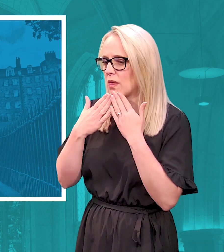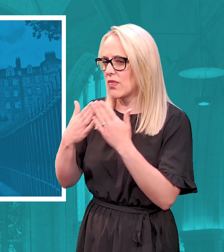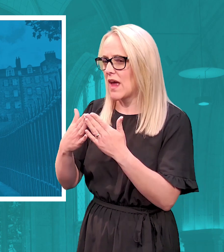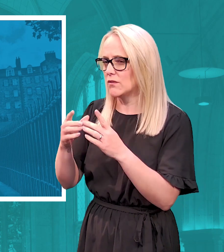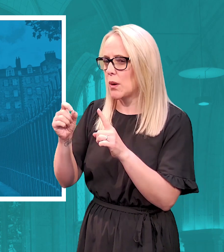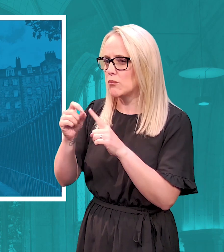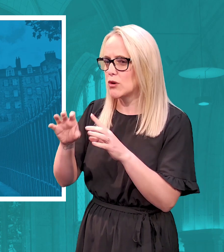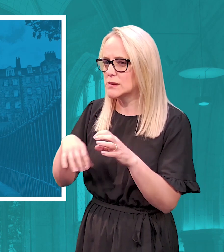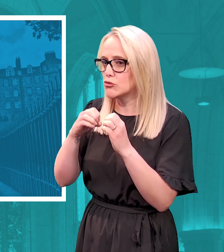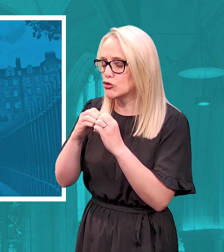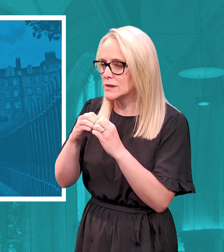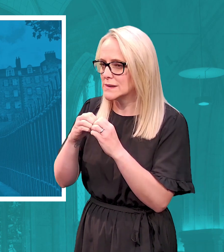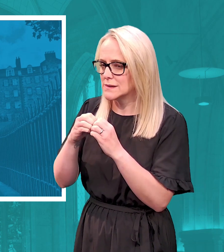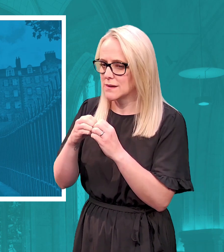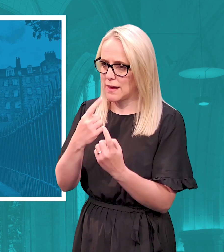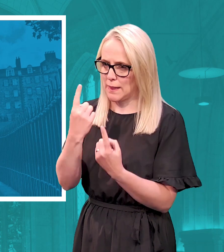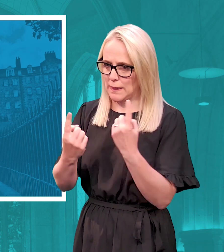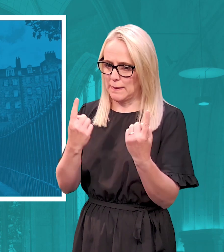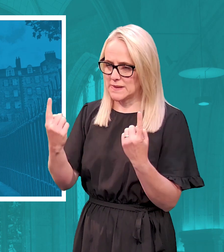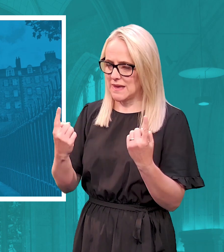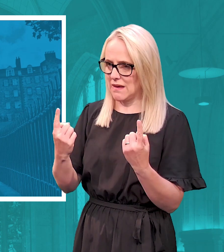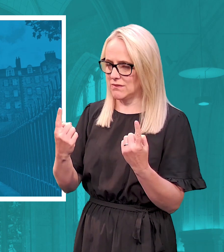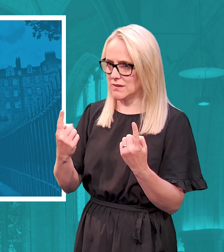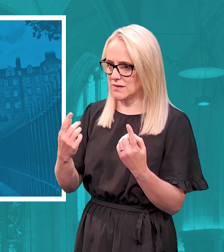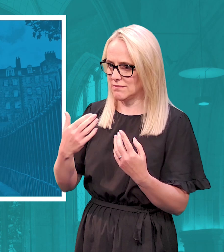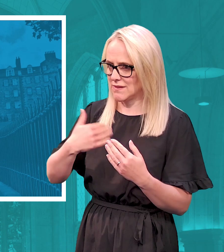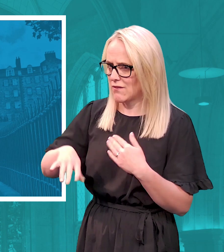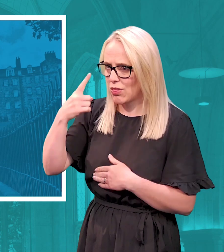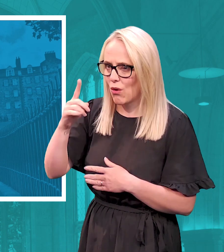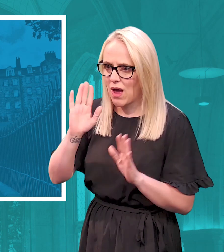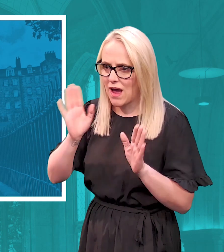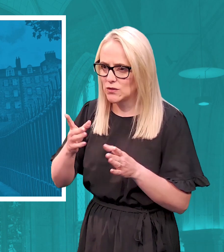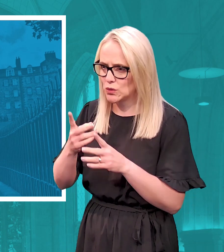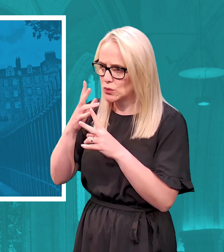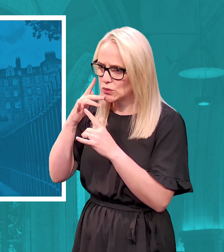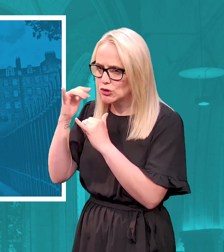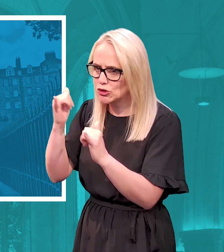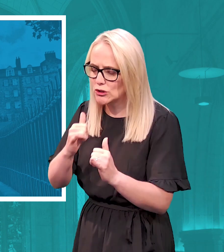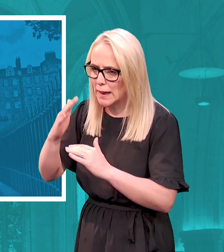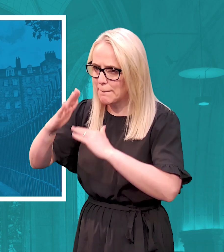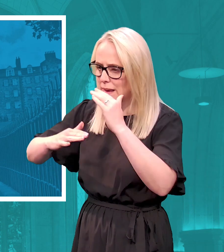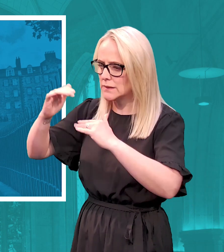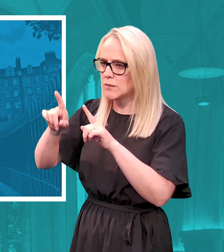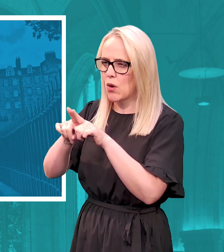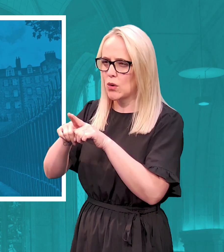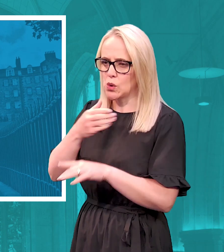who never expected to have to check buildings, to the insurance service who ensured the best coverage